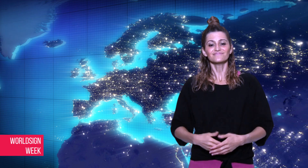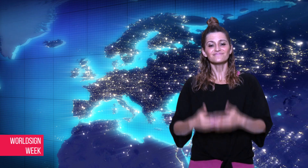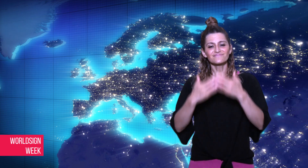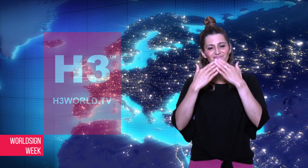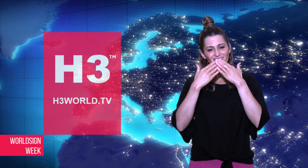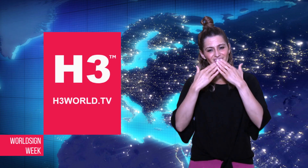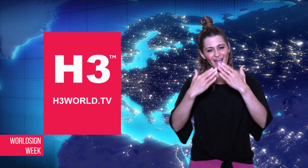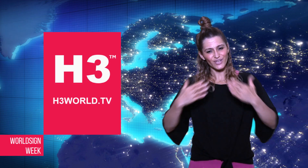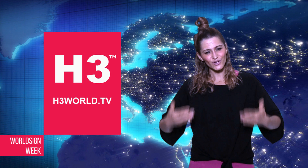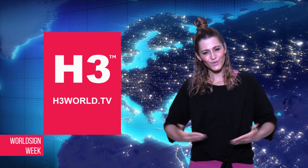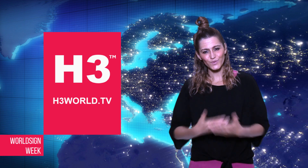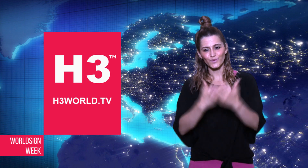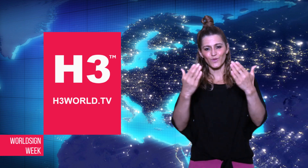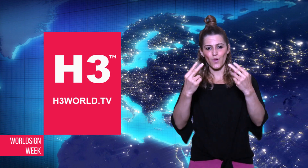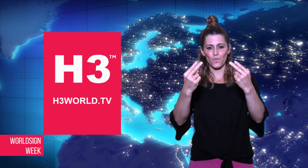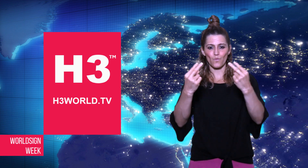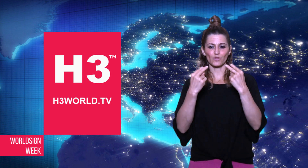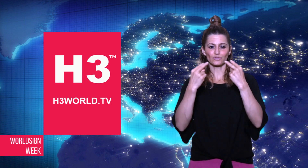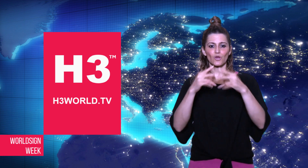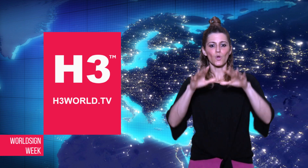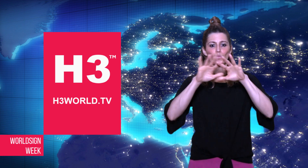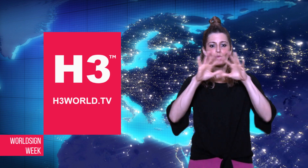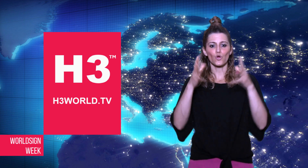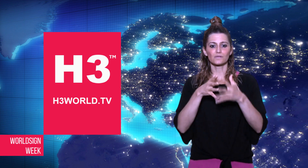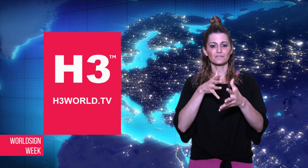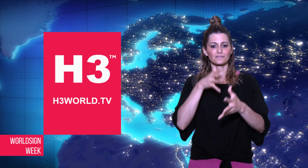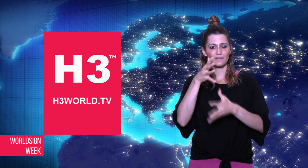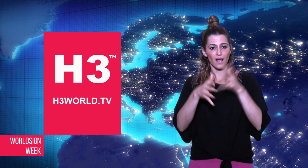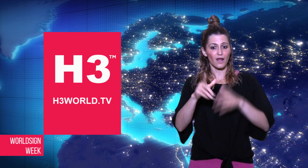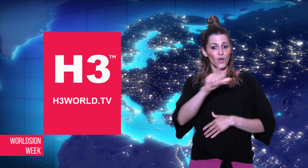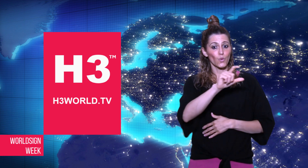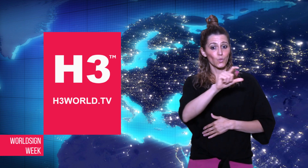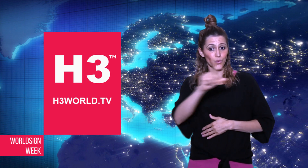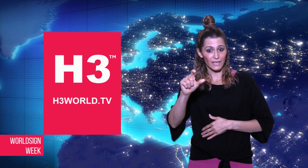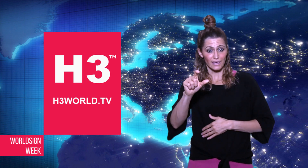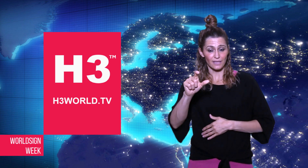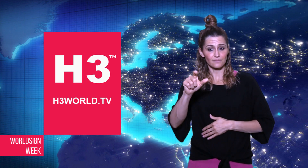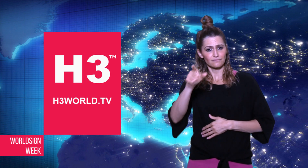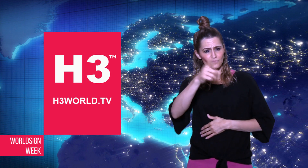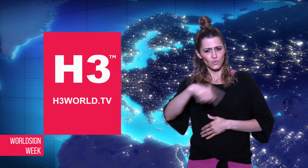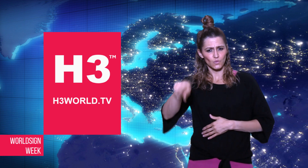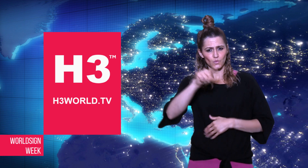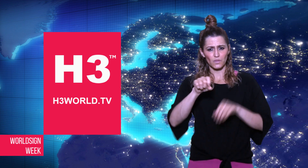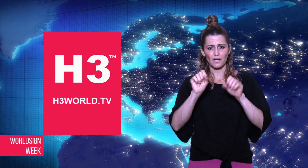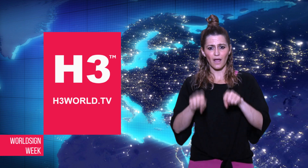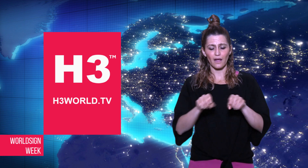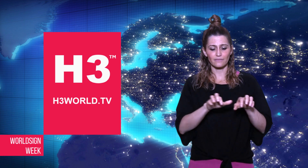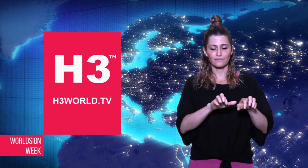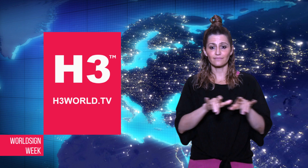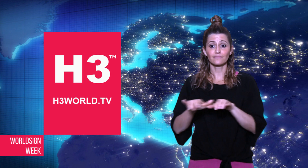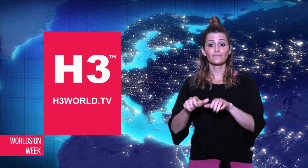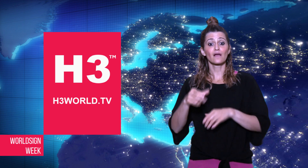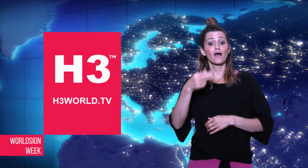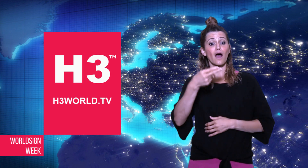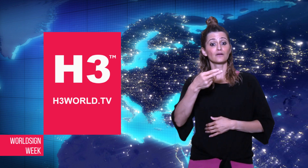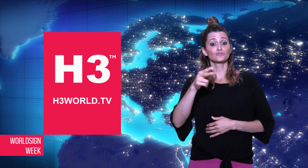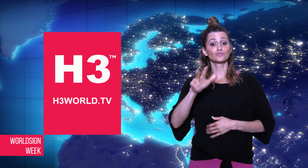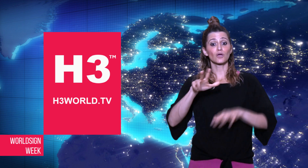Thank you for watching WorldSign Week, visit